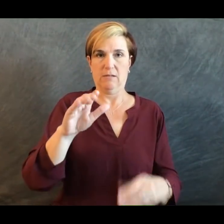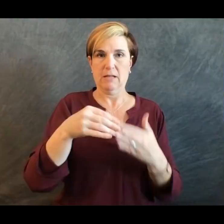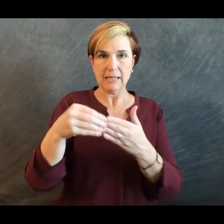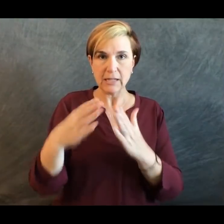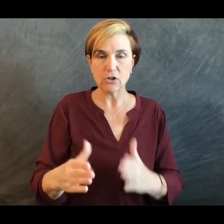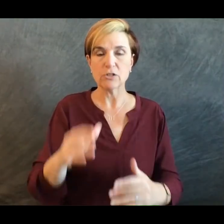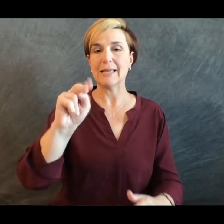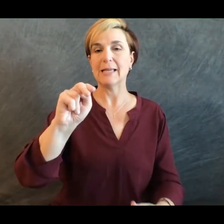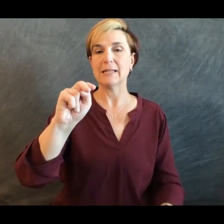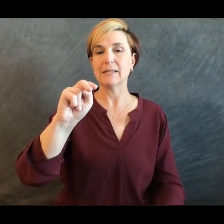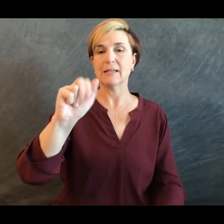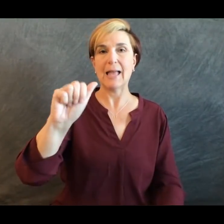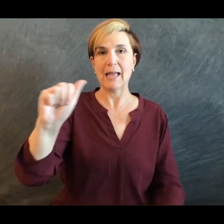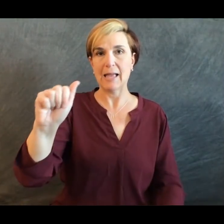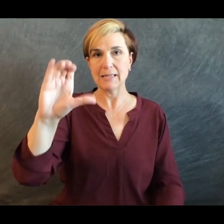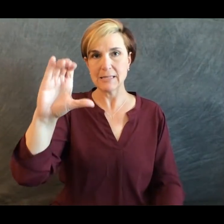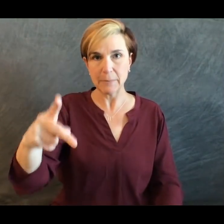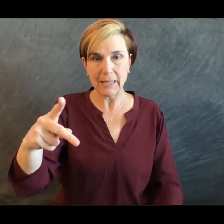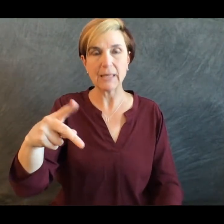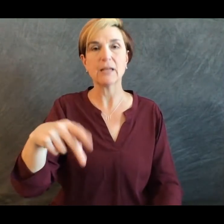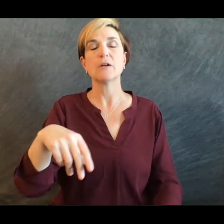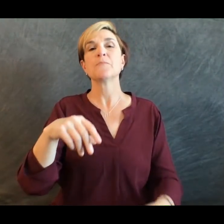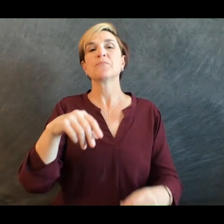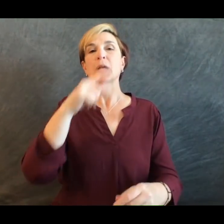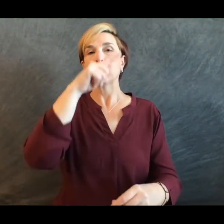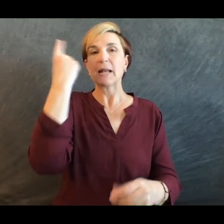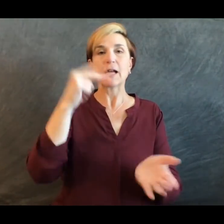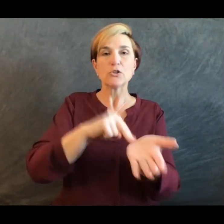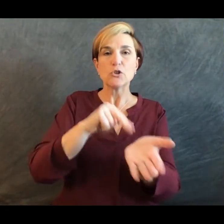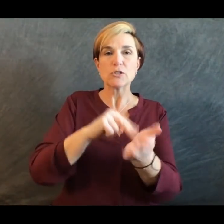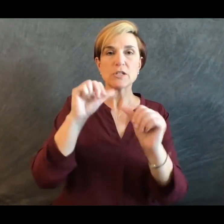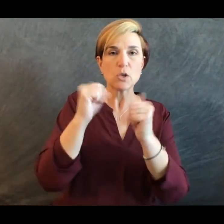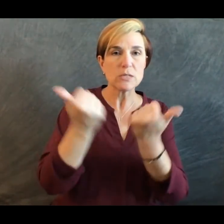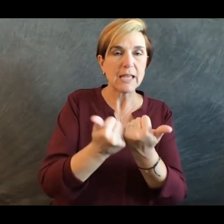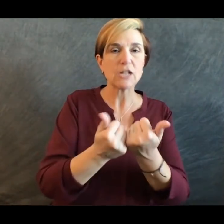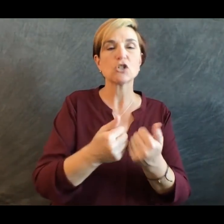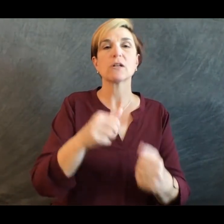Association and the black Nurses Association to talk about some of the